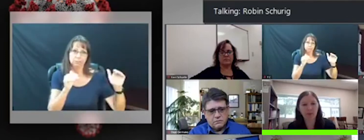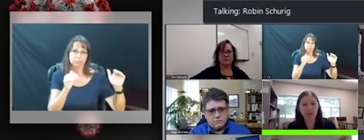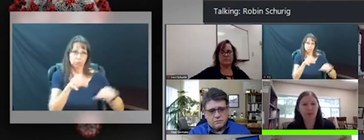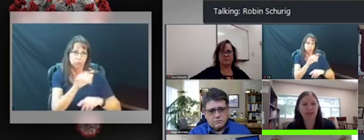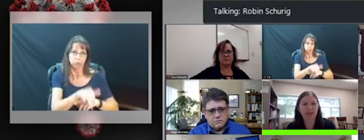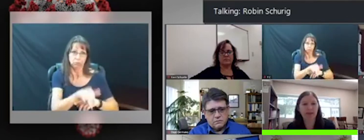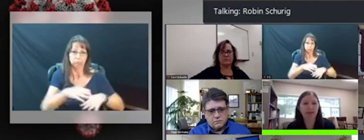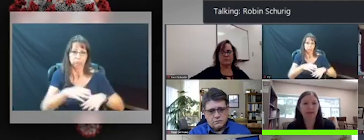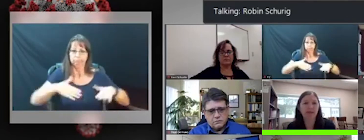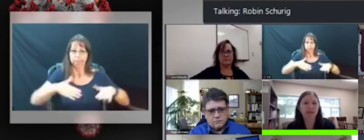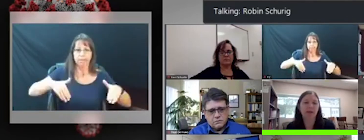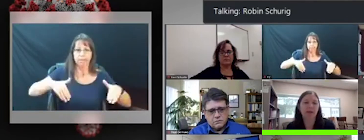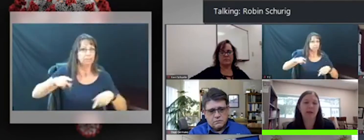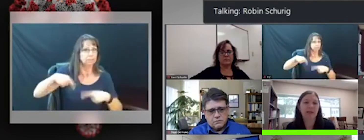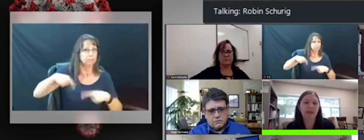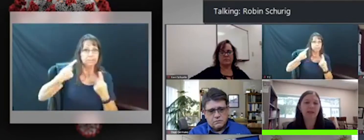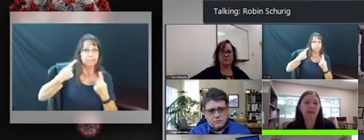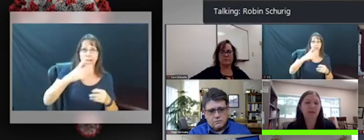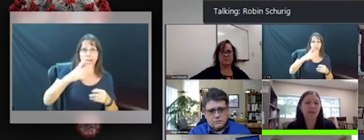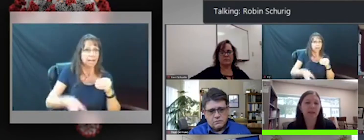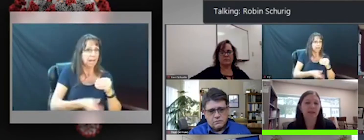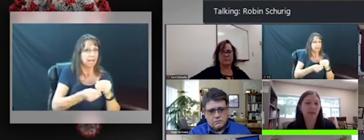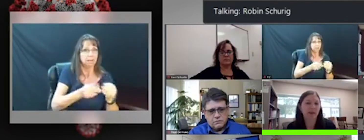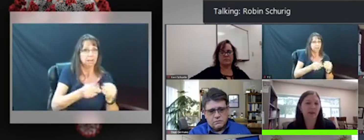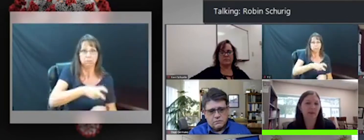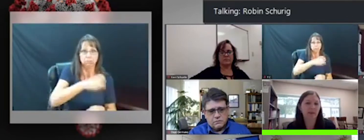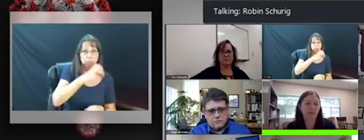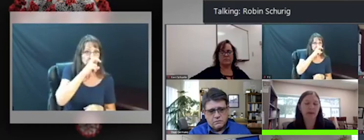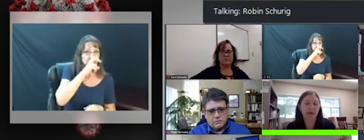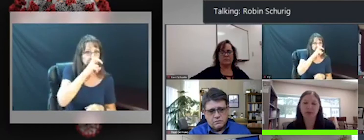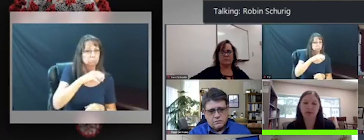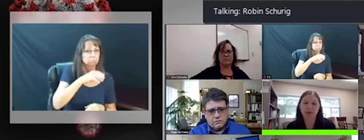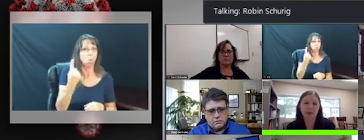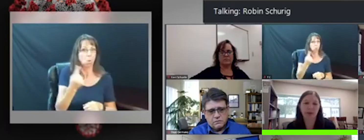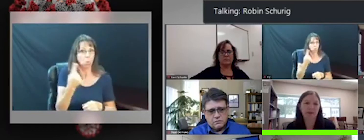beyond what the state has mandated, so I think that would remain the case. We would just want